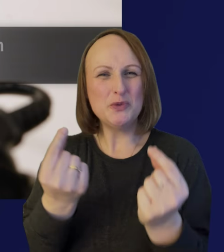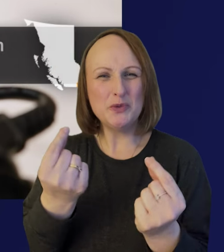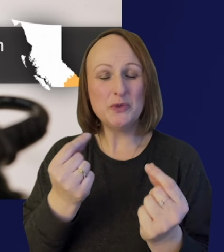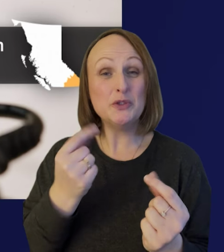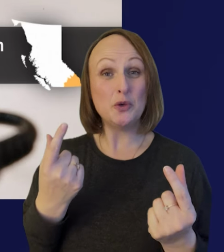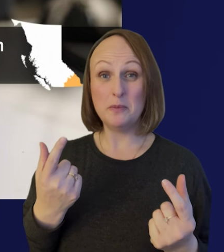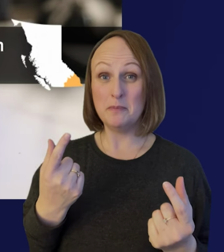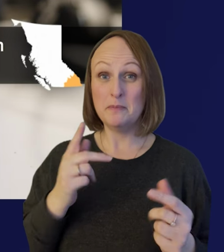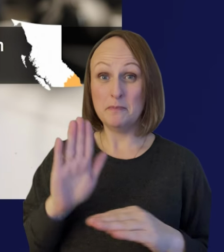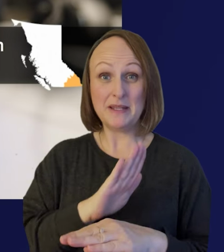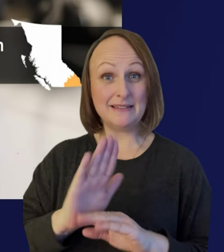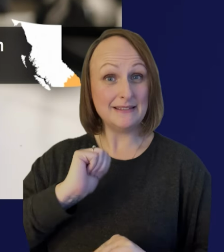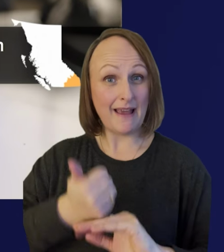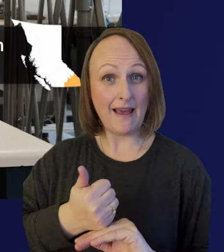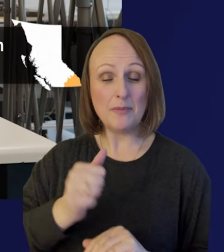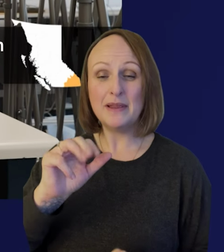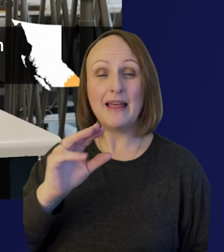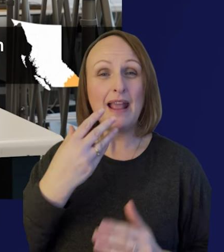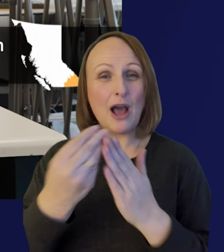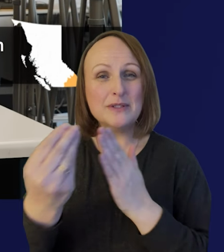businesses set up around things like mobile outdoor gear repair.